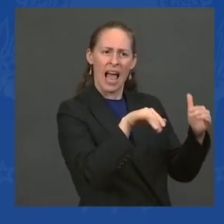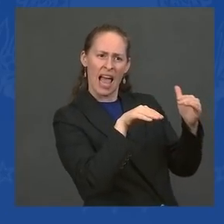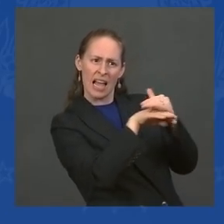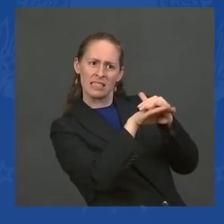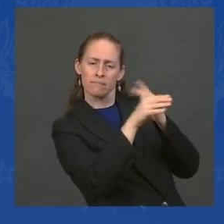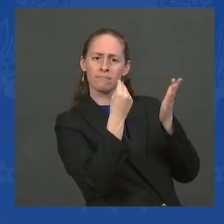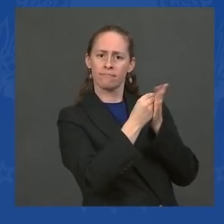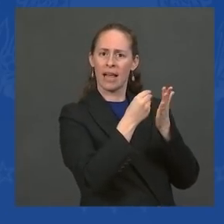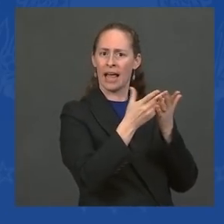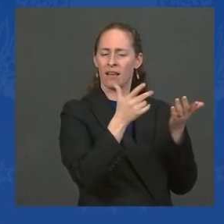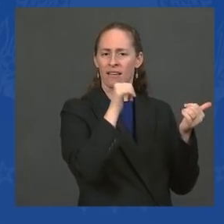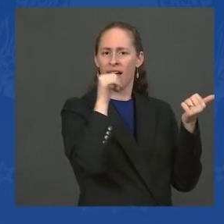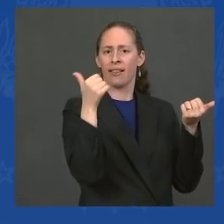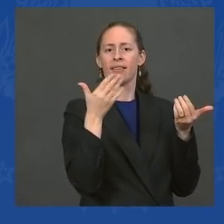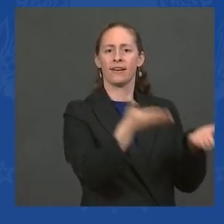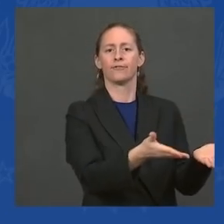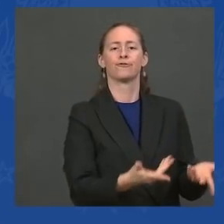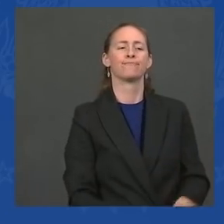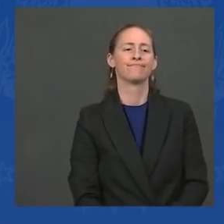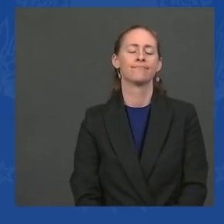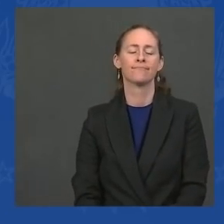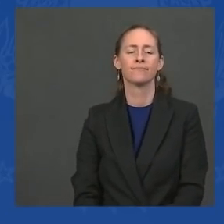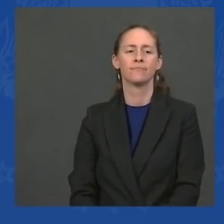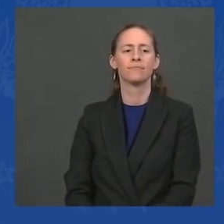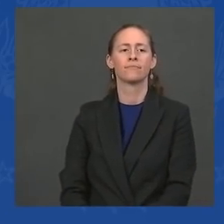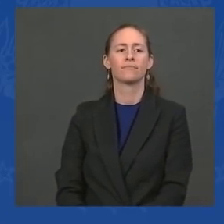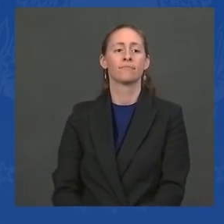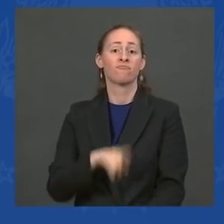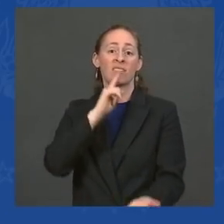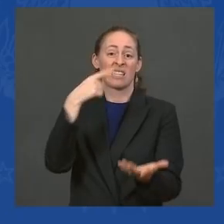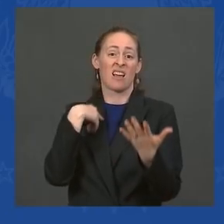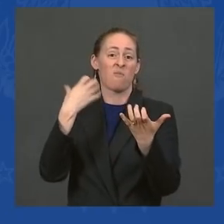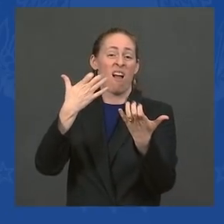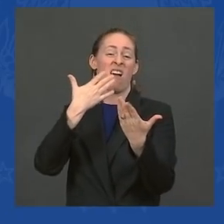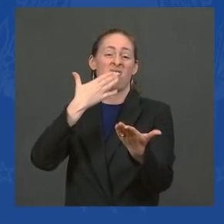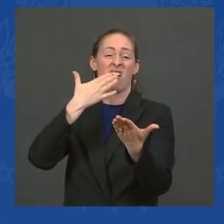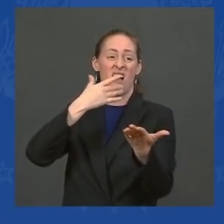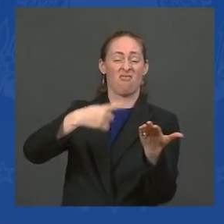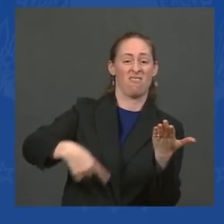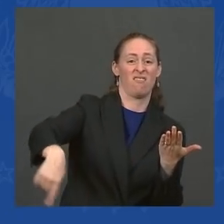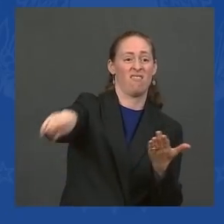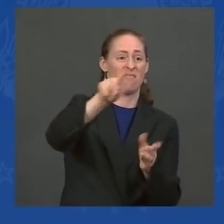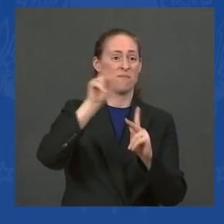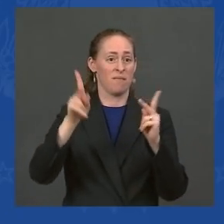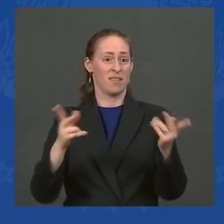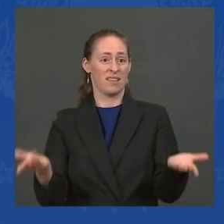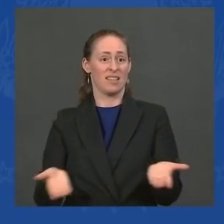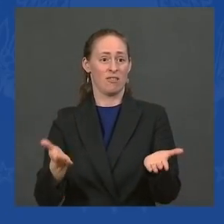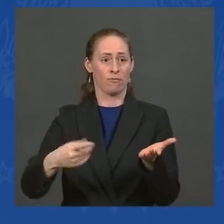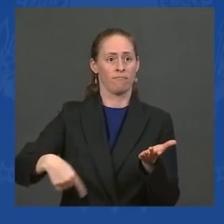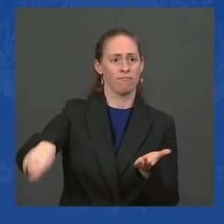And I want to thank the team here at the Capitol Development Center for welcoming us today.